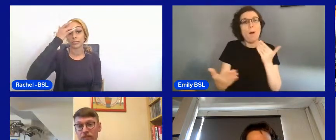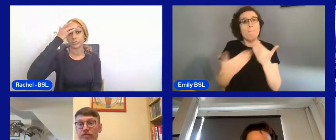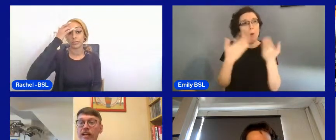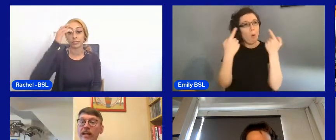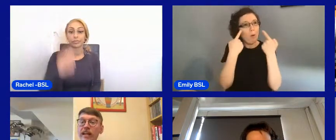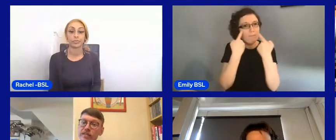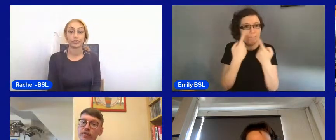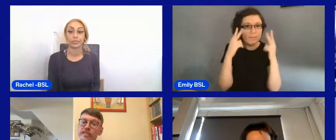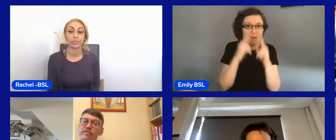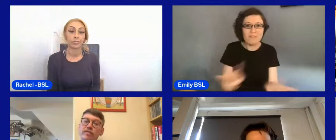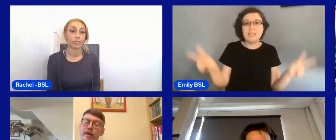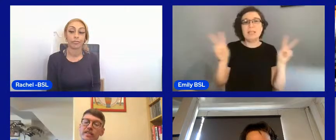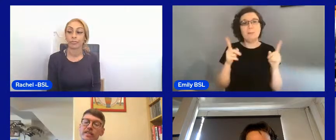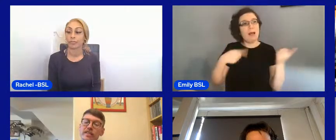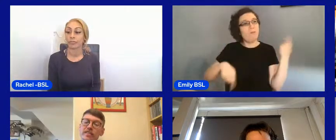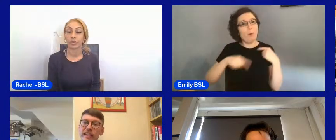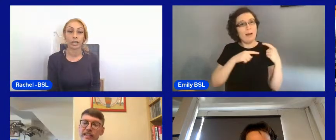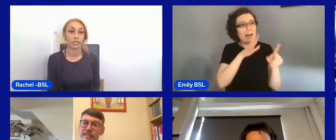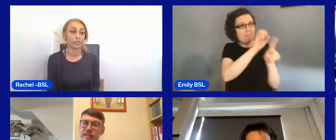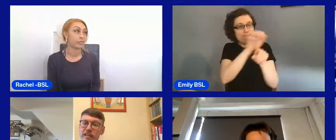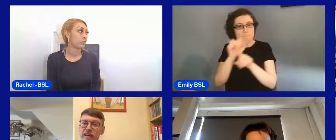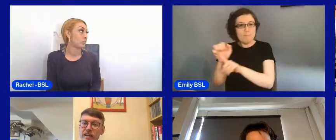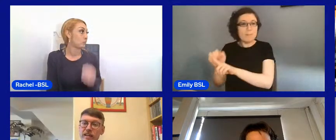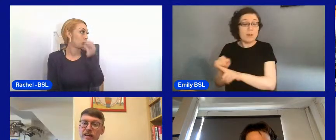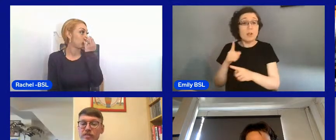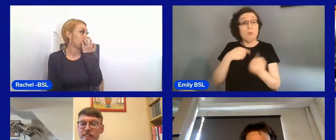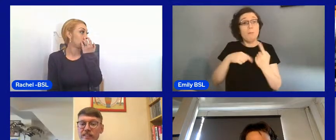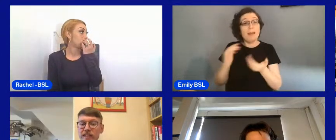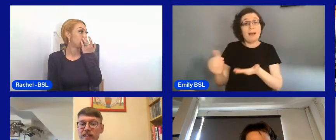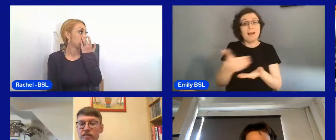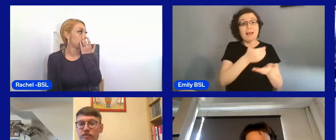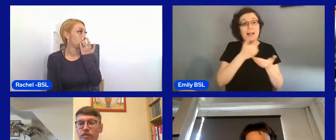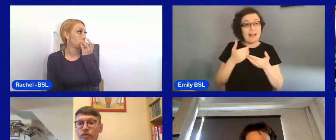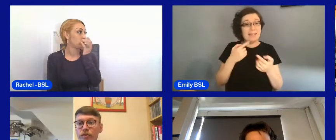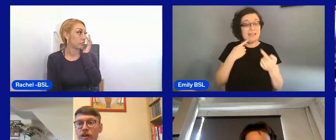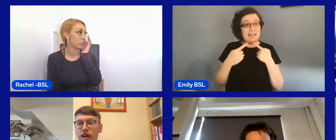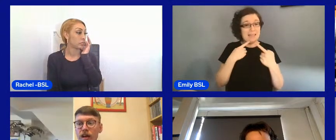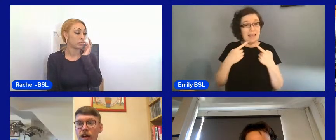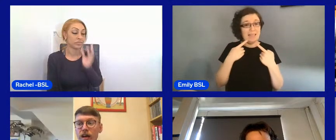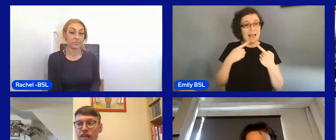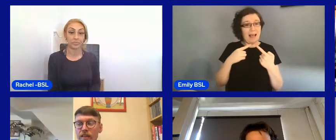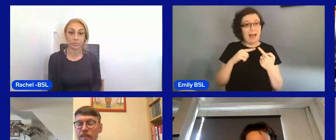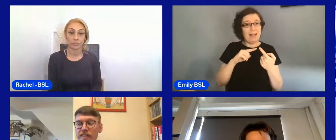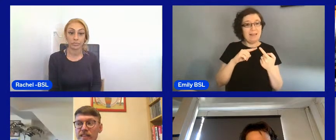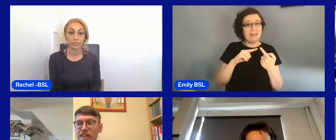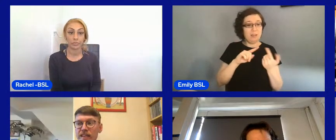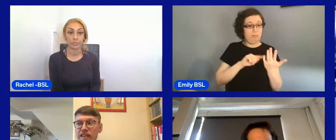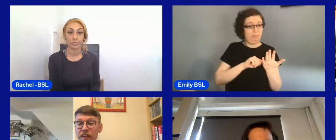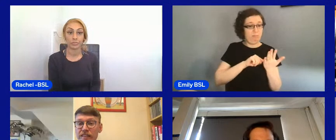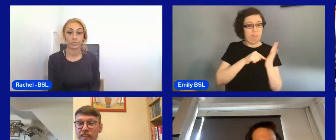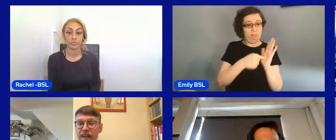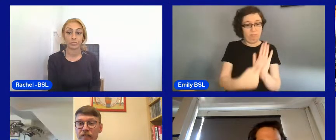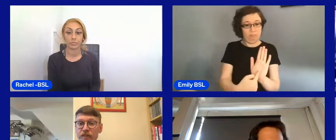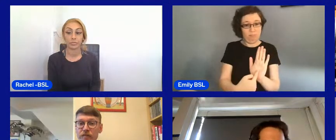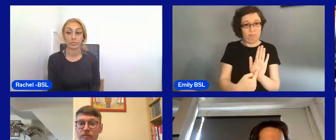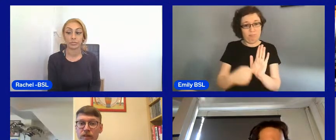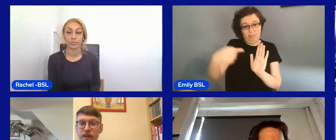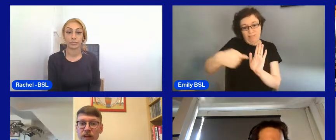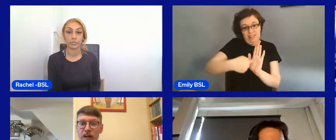So we have a method of collating all of this information, data, and representing it through this interface that calcium